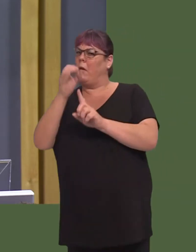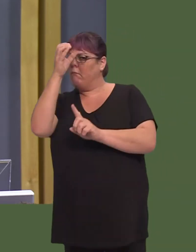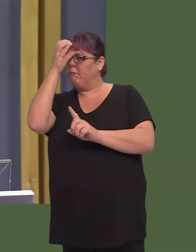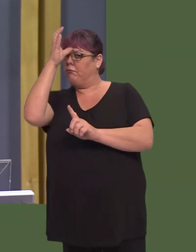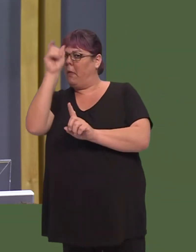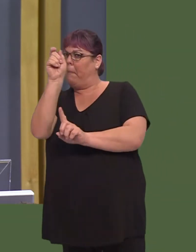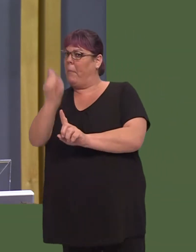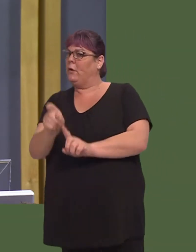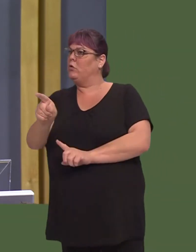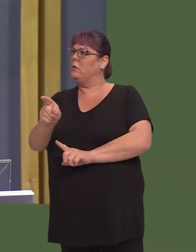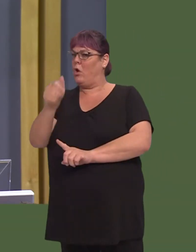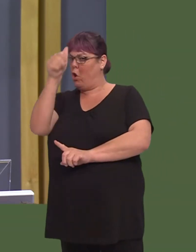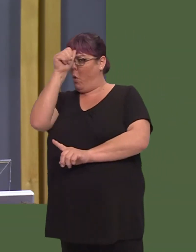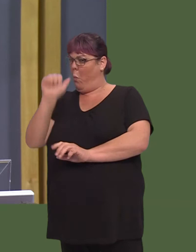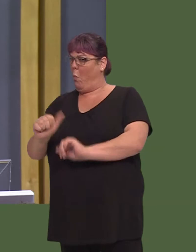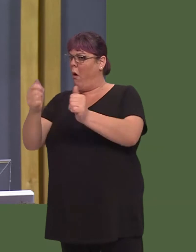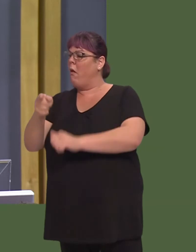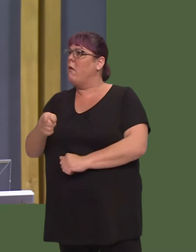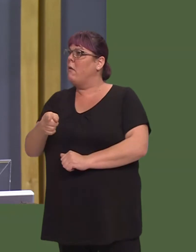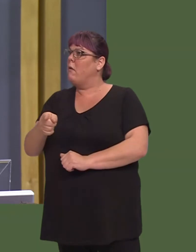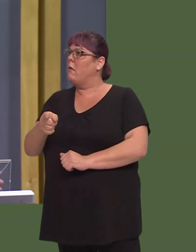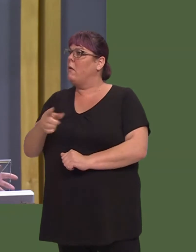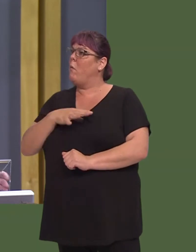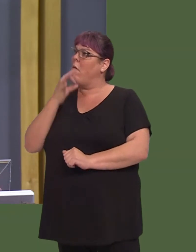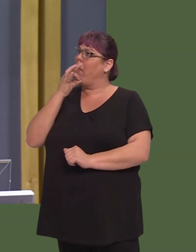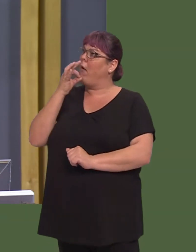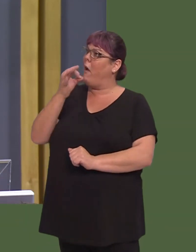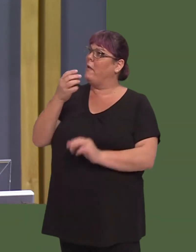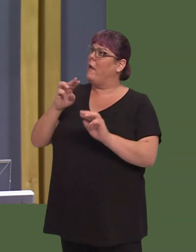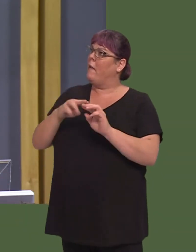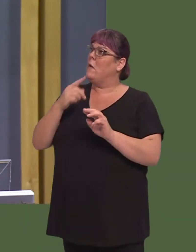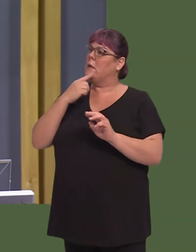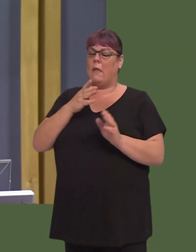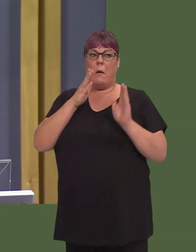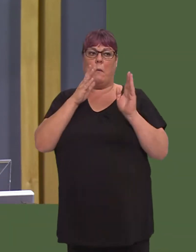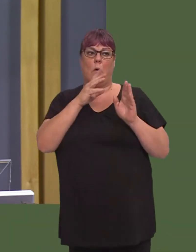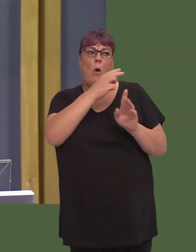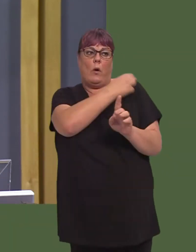Neil Hamilton AM: 8. A wnaiff y Prif Weinidog roi'r wybodaeth ddiweddaraf am y canlyniad